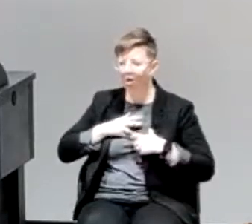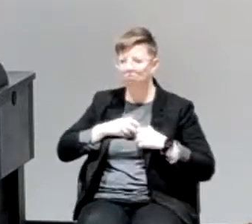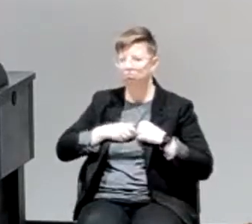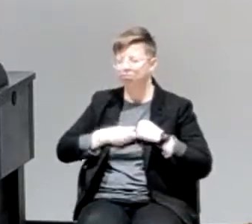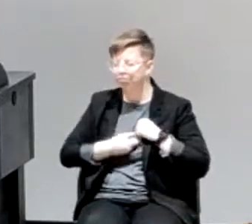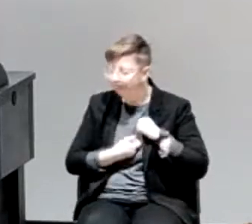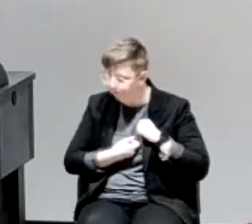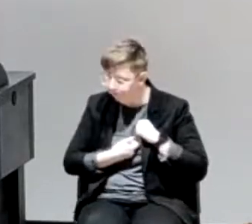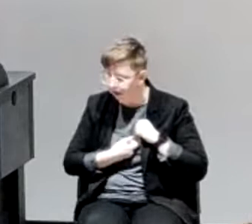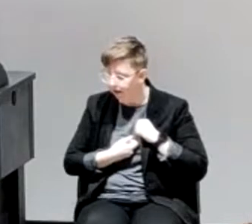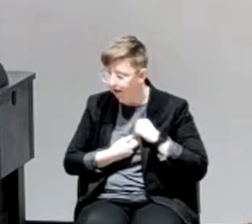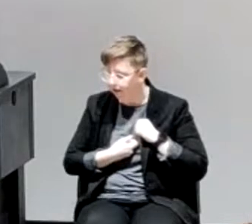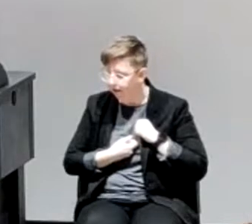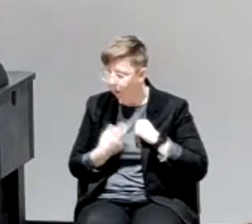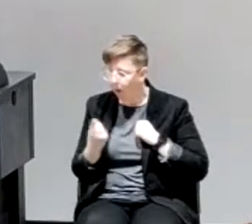right word that translates to